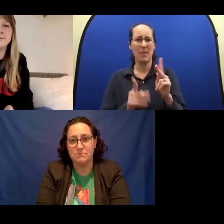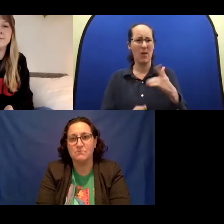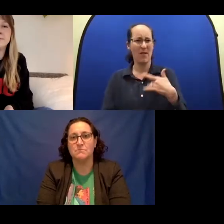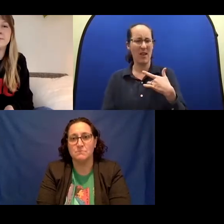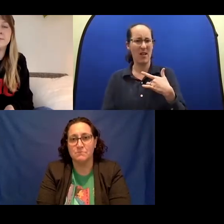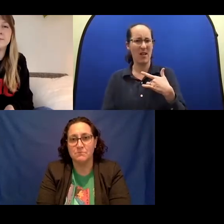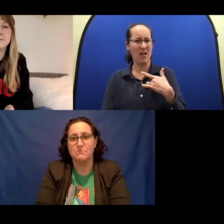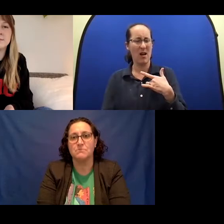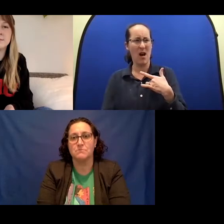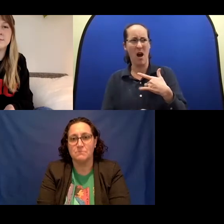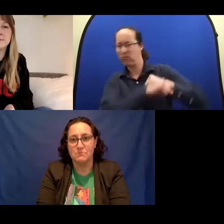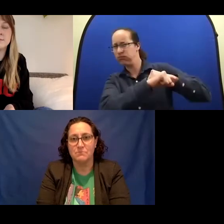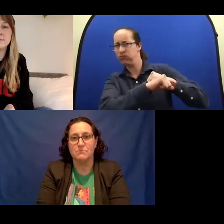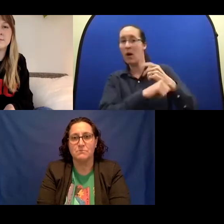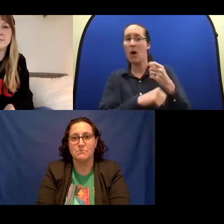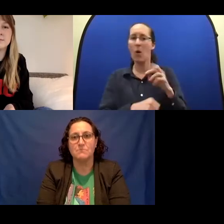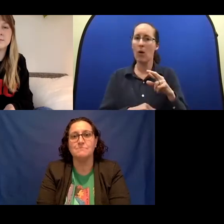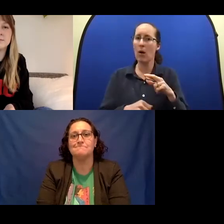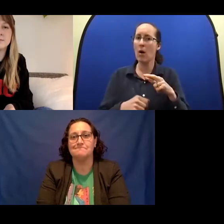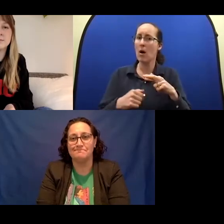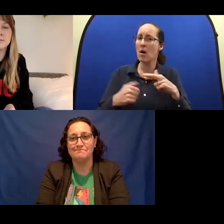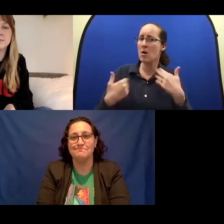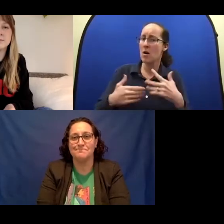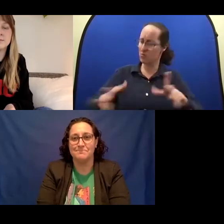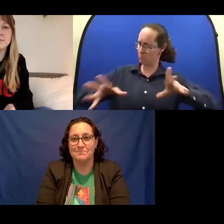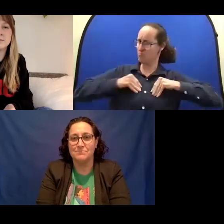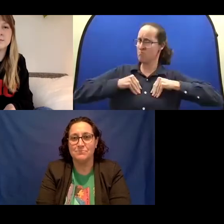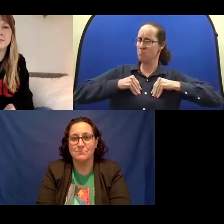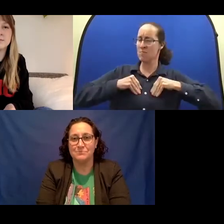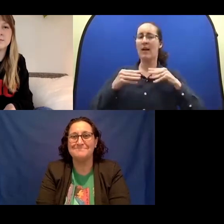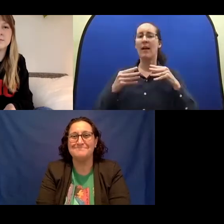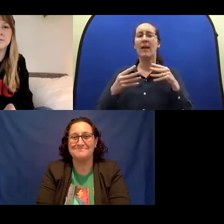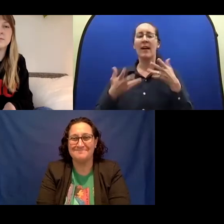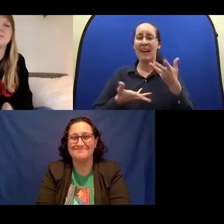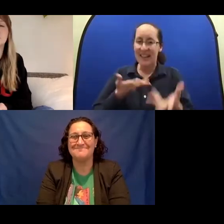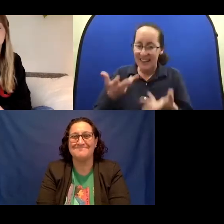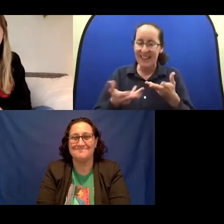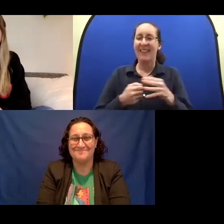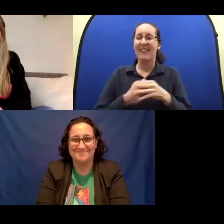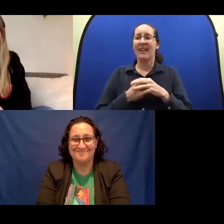to specific people who identify as feminists, so we're wondering what your personal definition